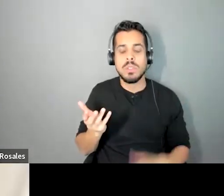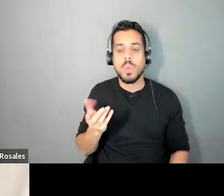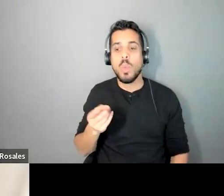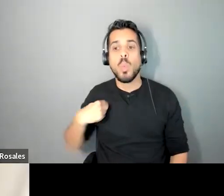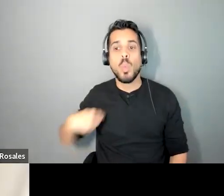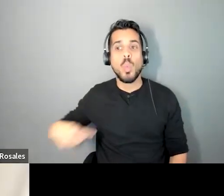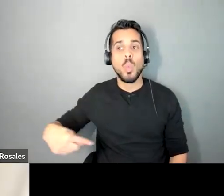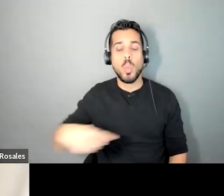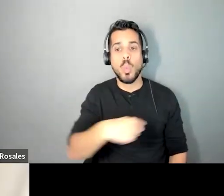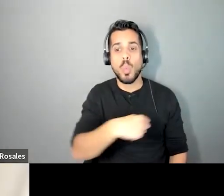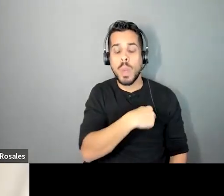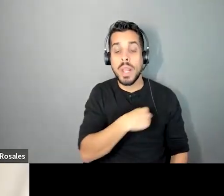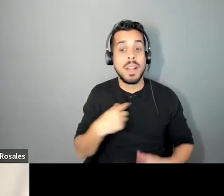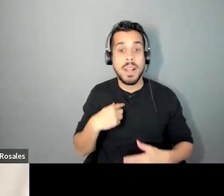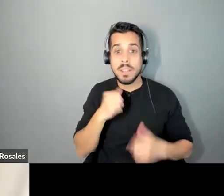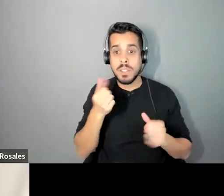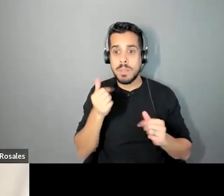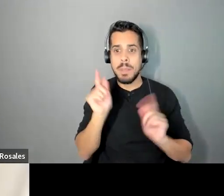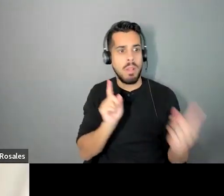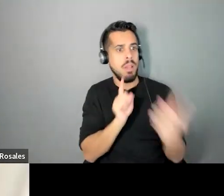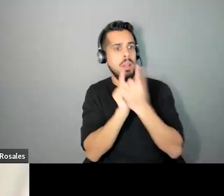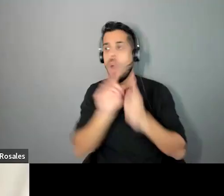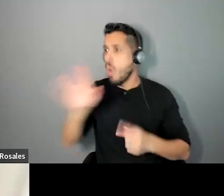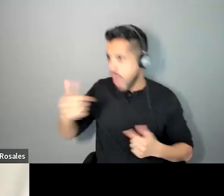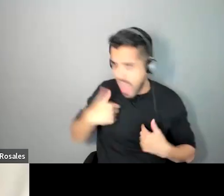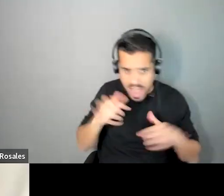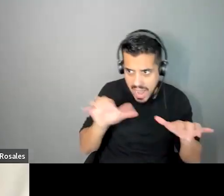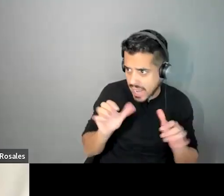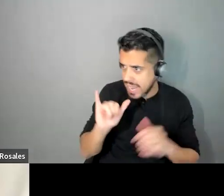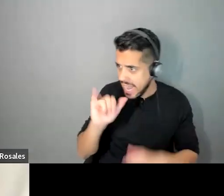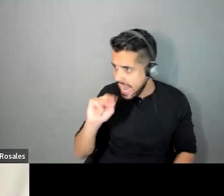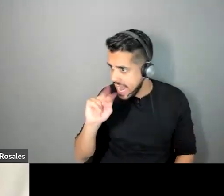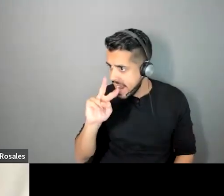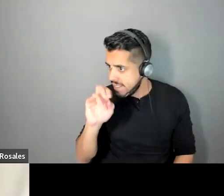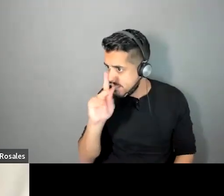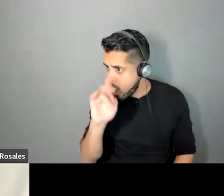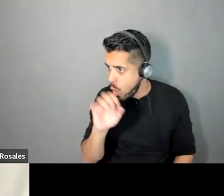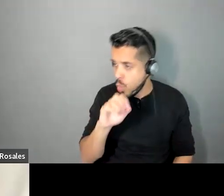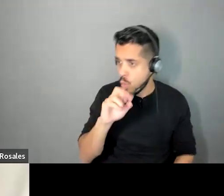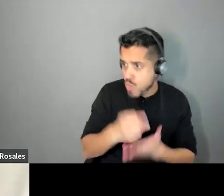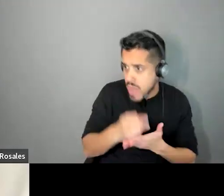like, if people come to us and they're like, "Oh, do I need to be active within voc rehab?" And no, like, we're-- we're not--